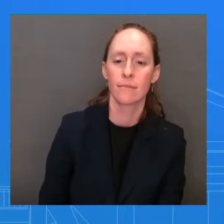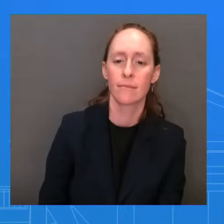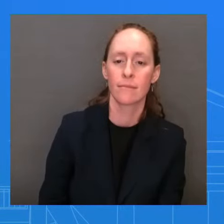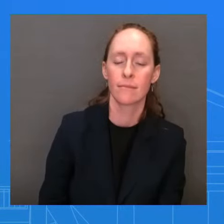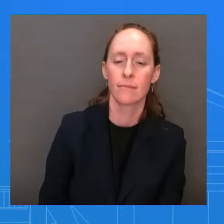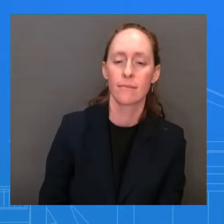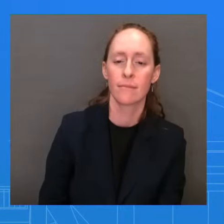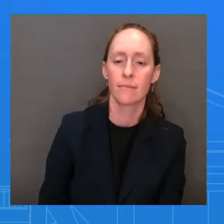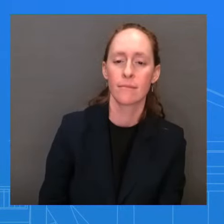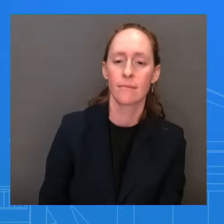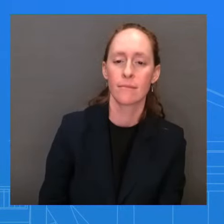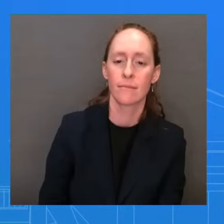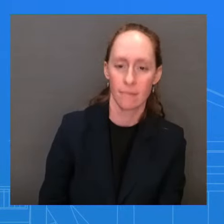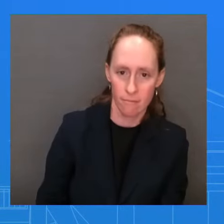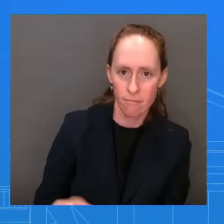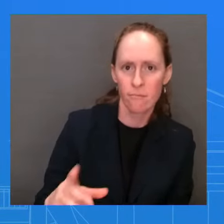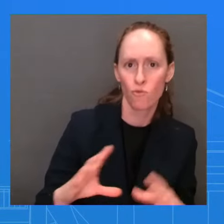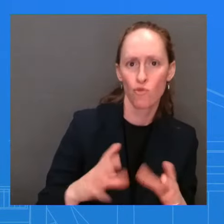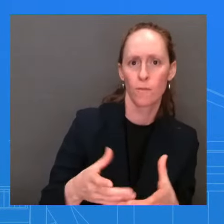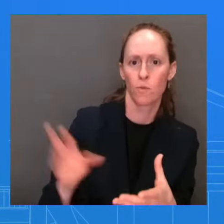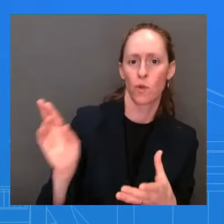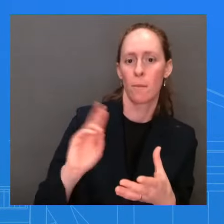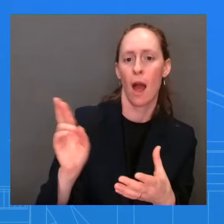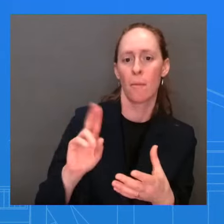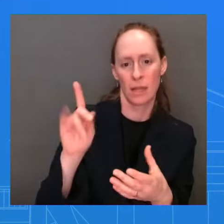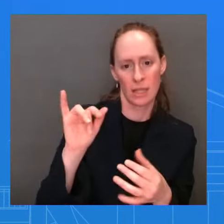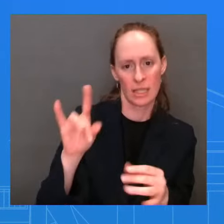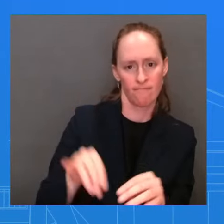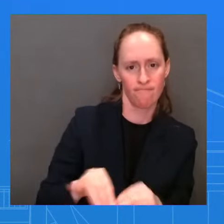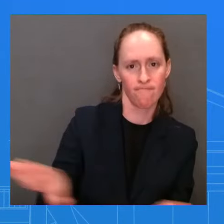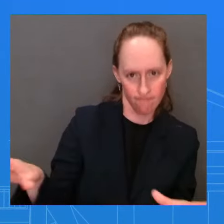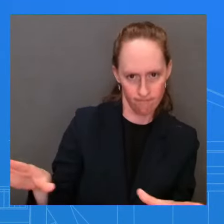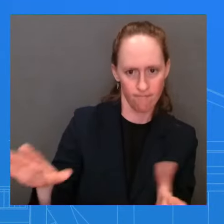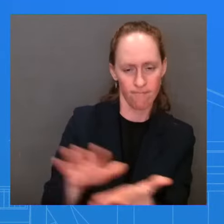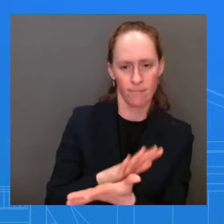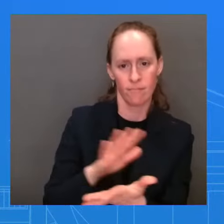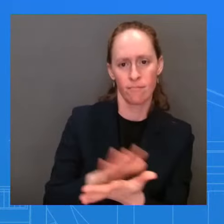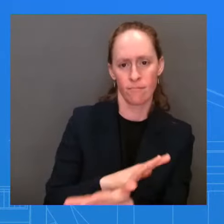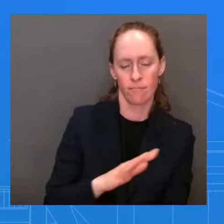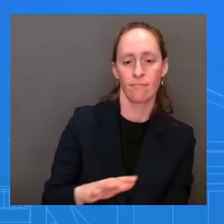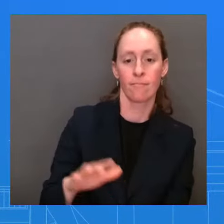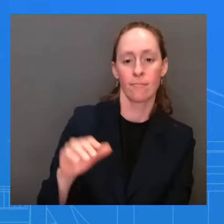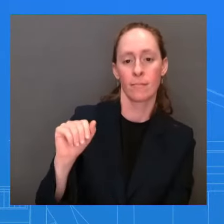Does the administration have a position about official groups